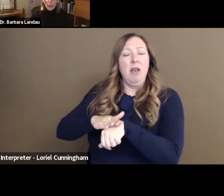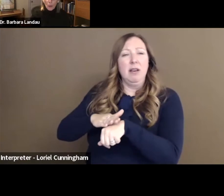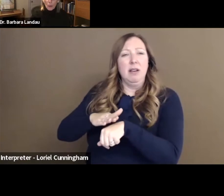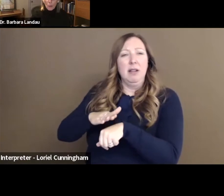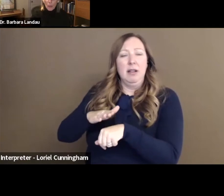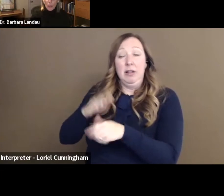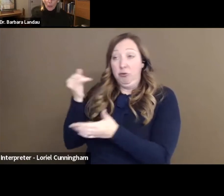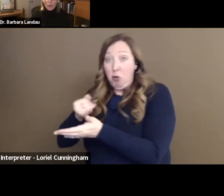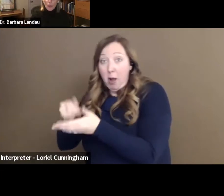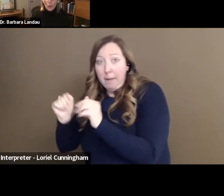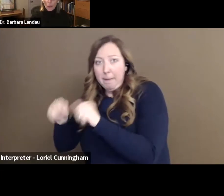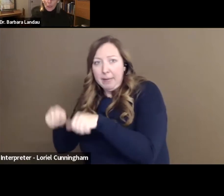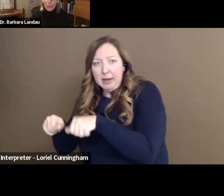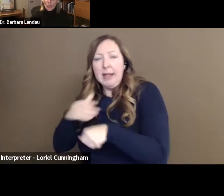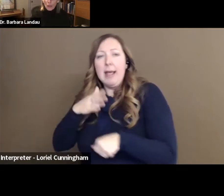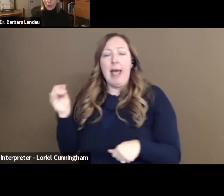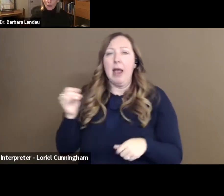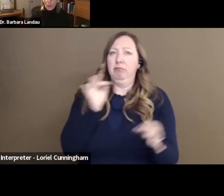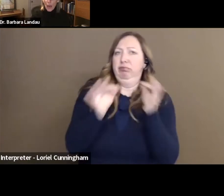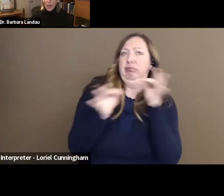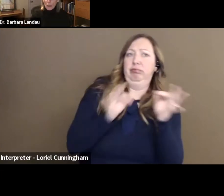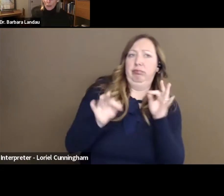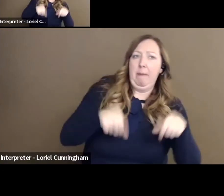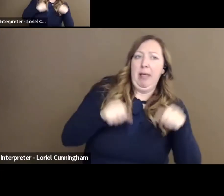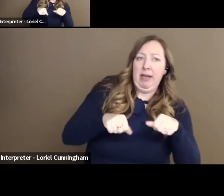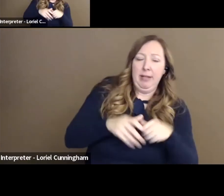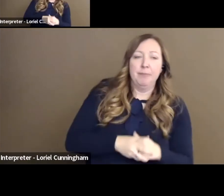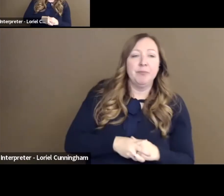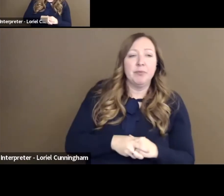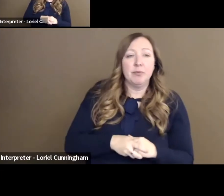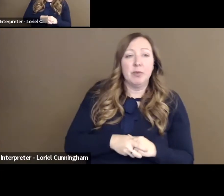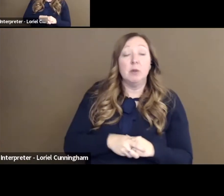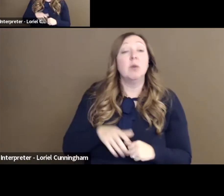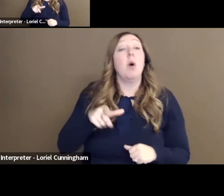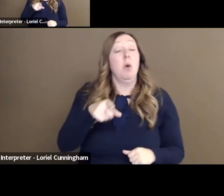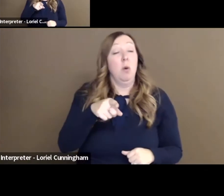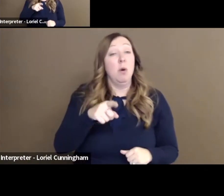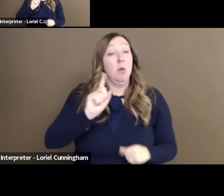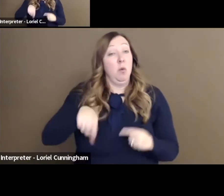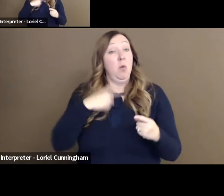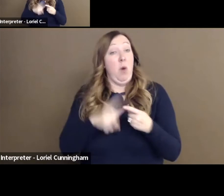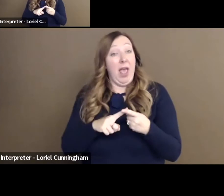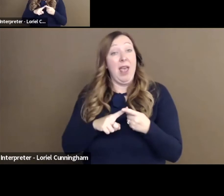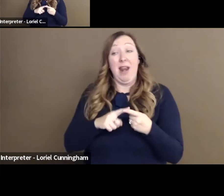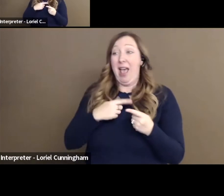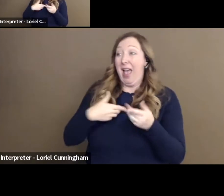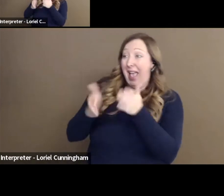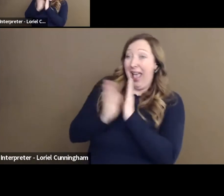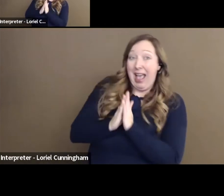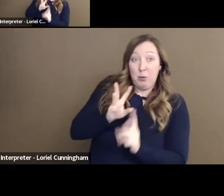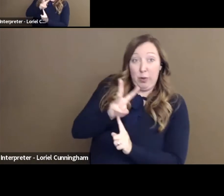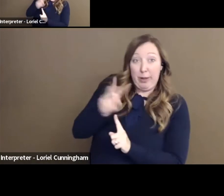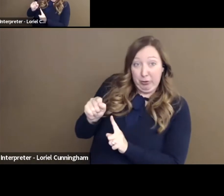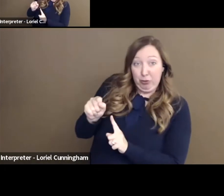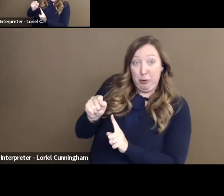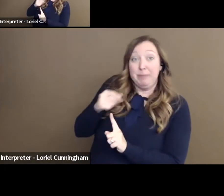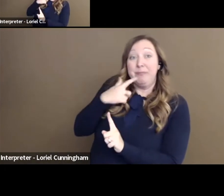when when an individual who's 18 years old is asked to draw an elephant clearly there's no